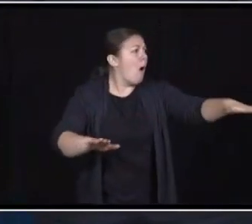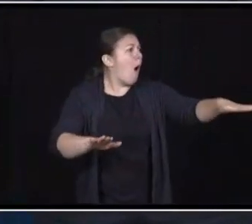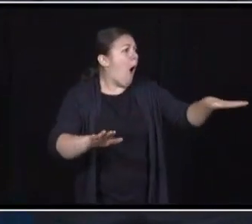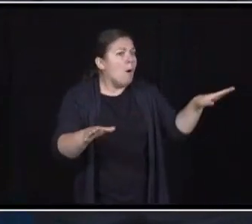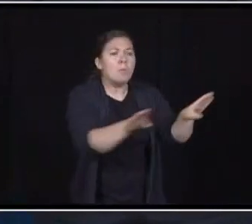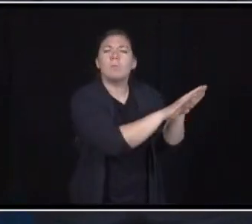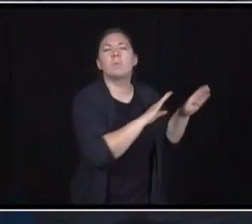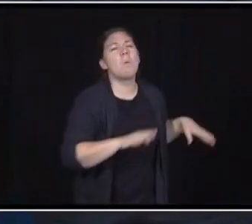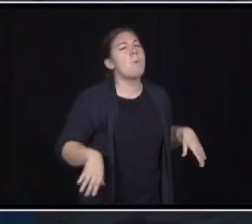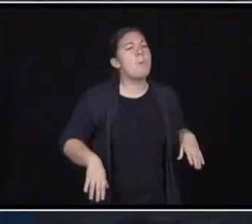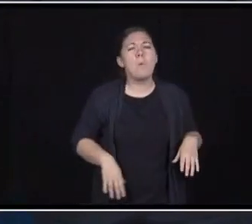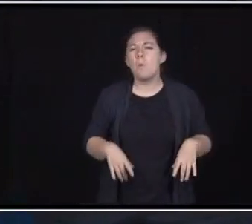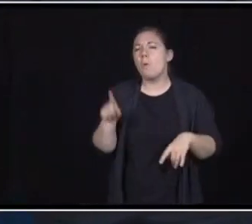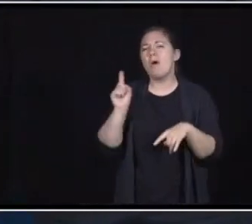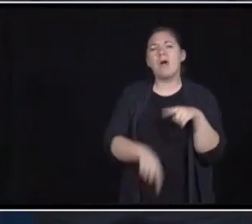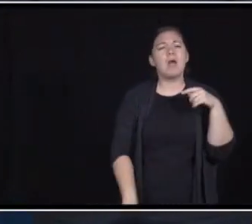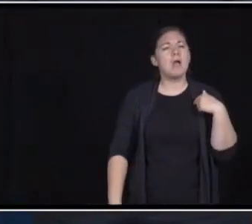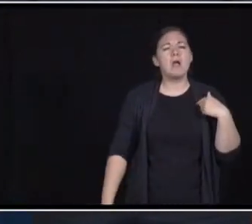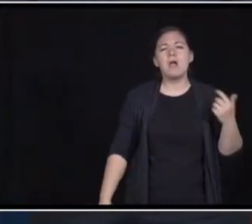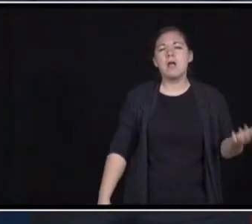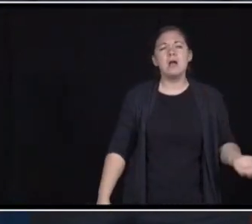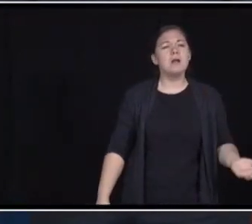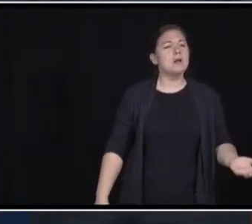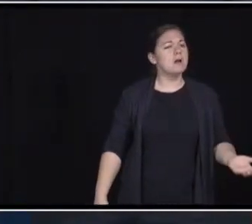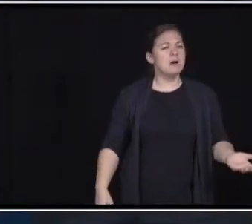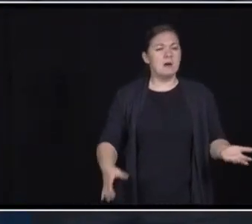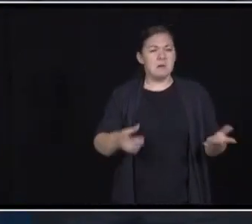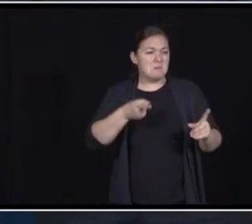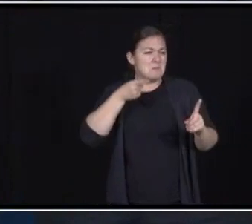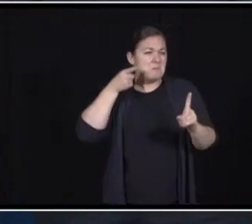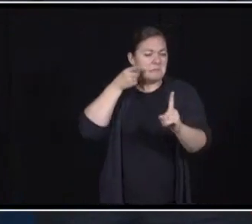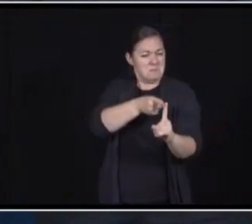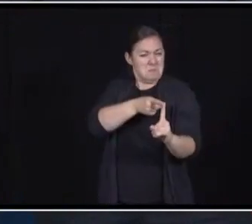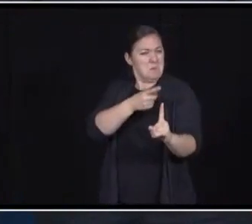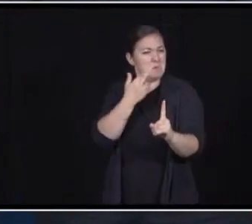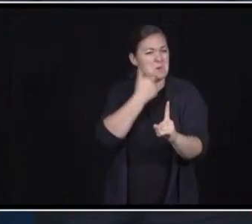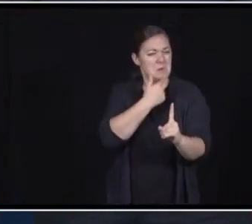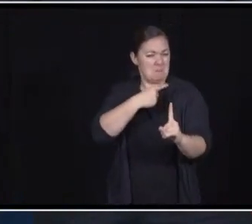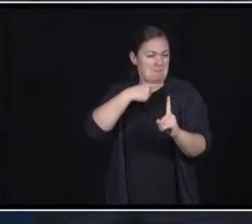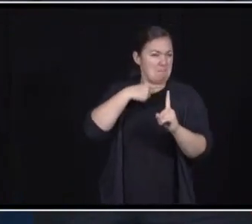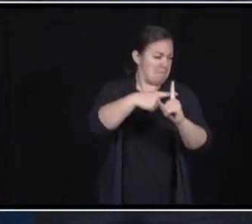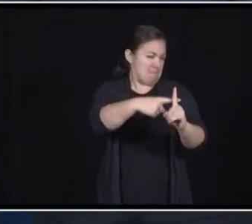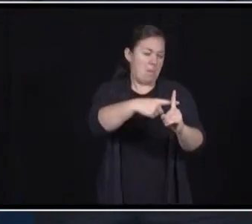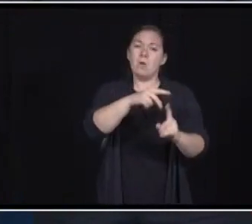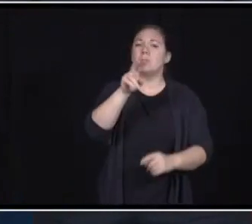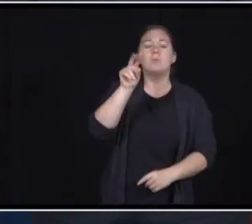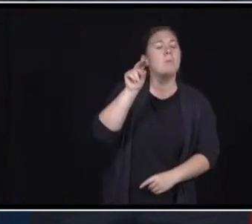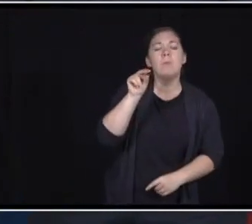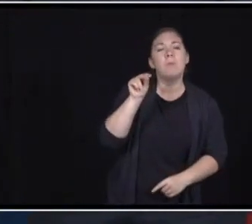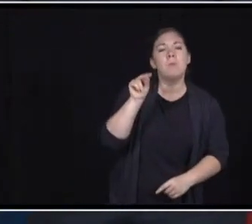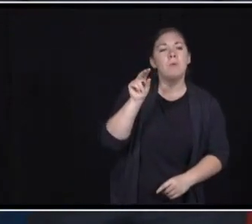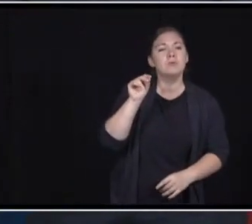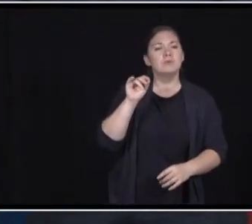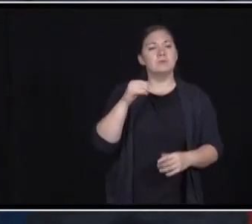And because we have some spot actors, I'm going to demolish people's lives? I'm not prepared to do that right now.